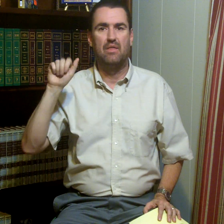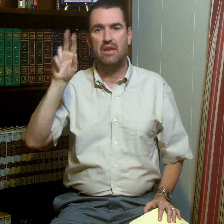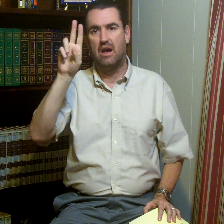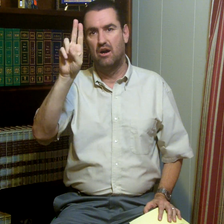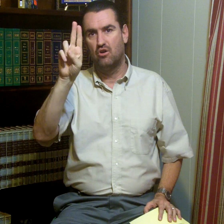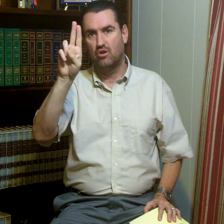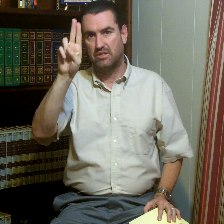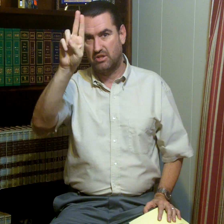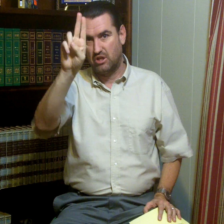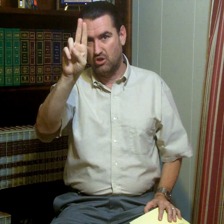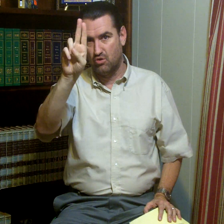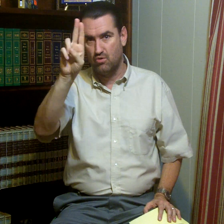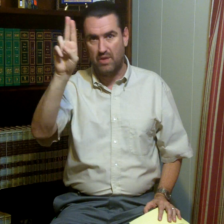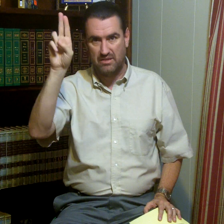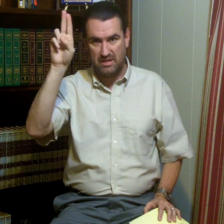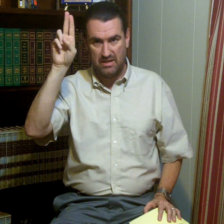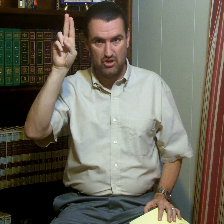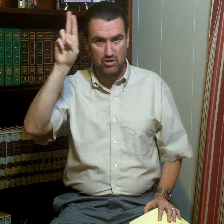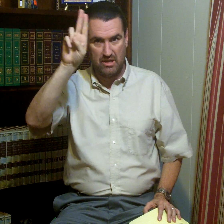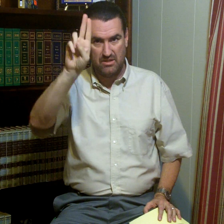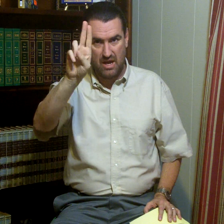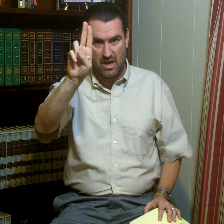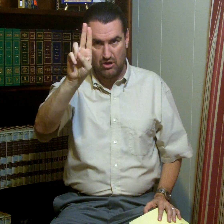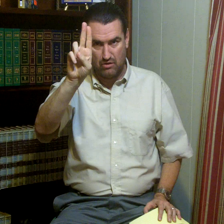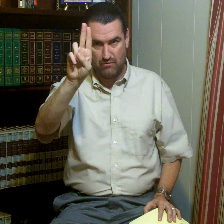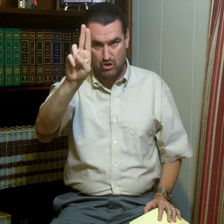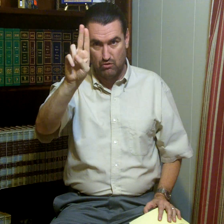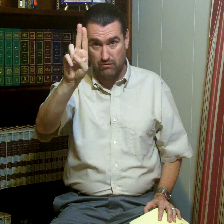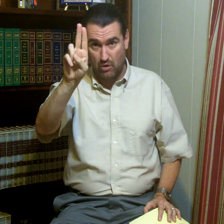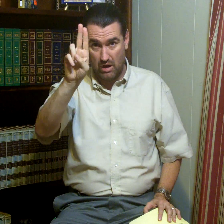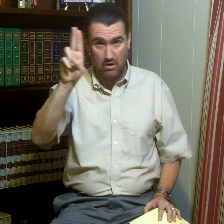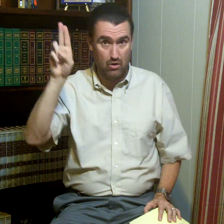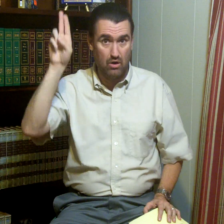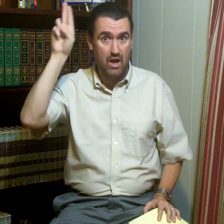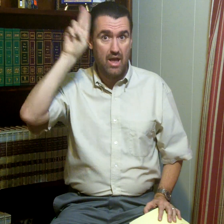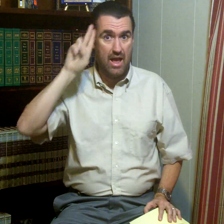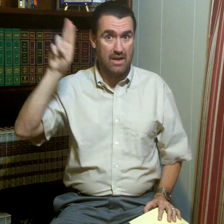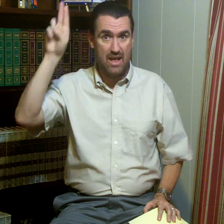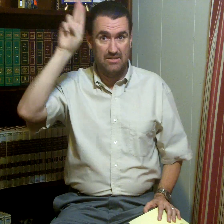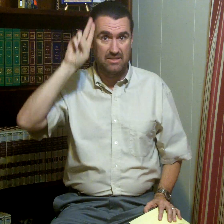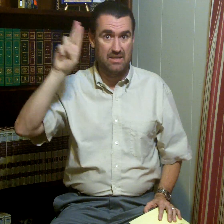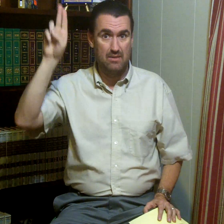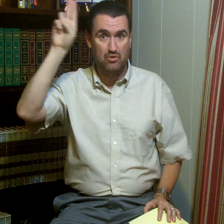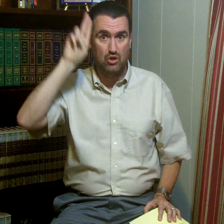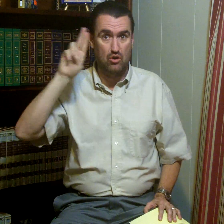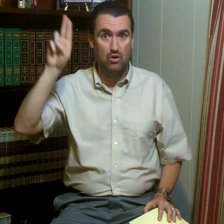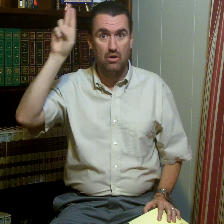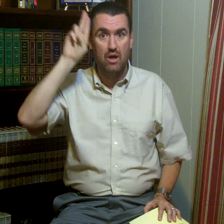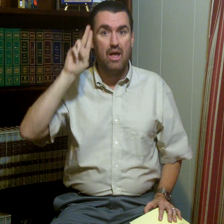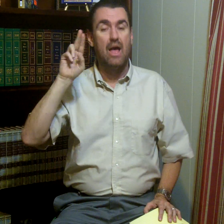and then uncle is the "U" that's an initialized sign "U" for Uncle and has the same circle